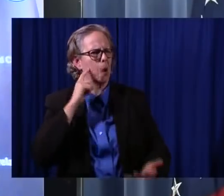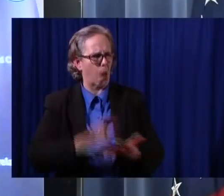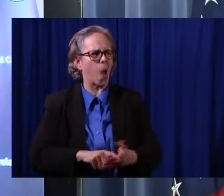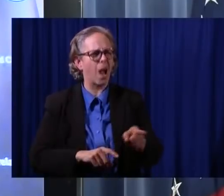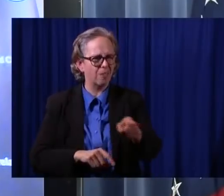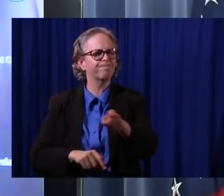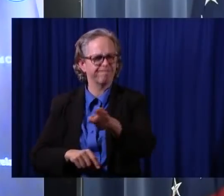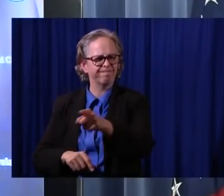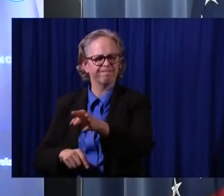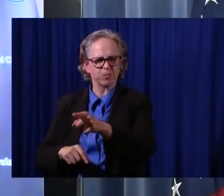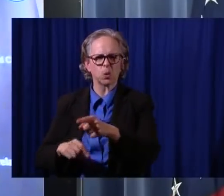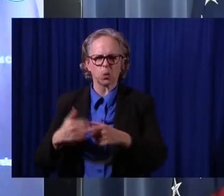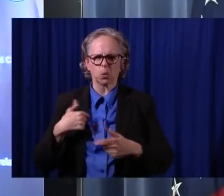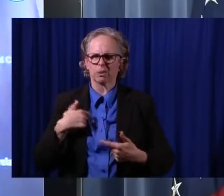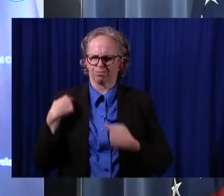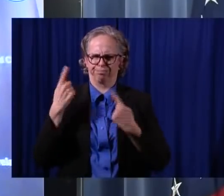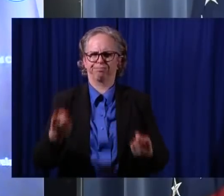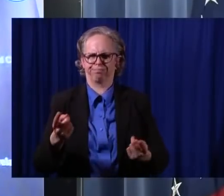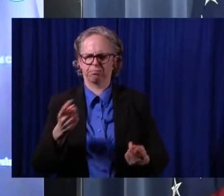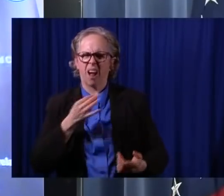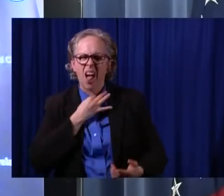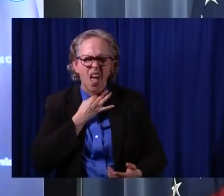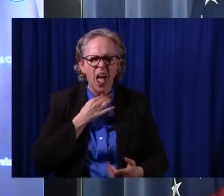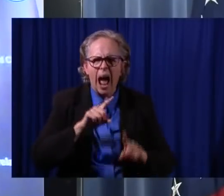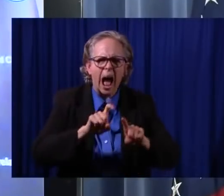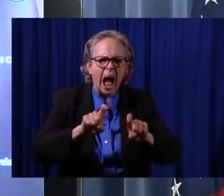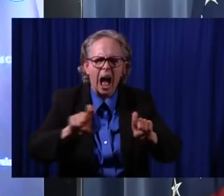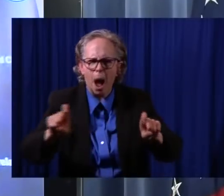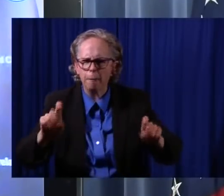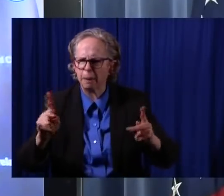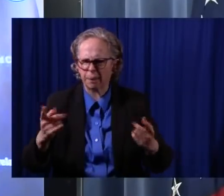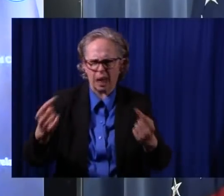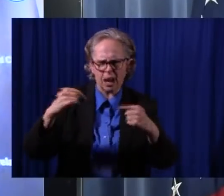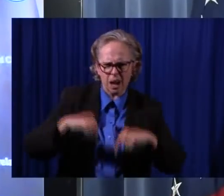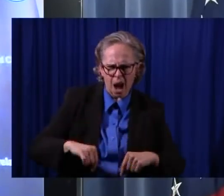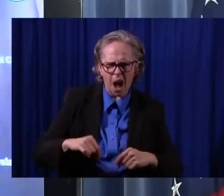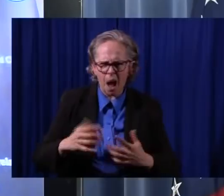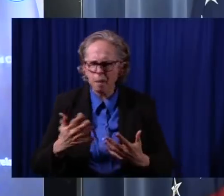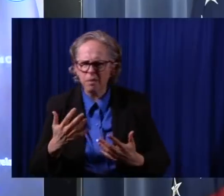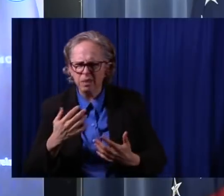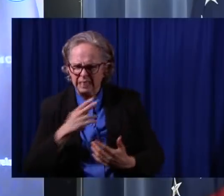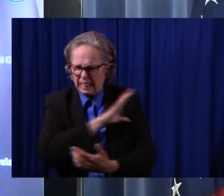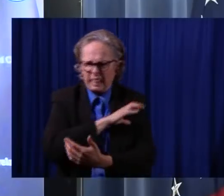JUST A FEAR OF THE HOSPITAL ITSELF FOR FEAR OF GOING OUT? FEAR THAT THEY WILL GET THE